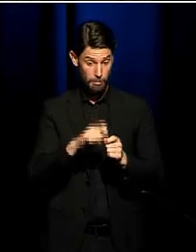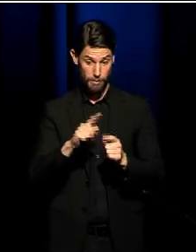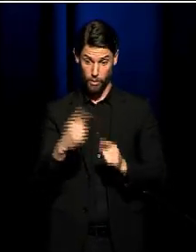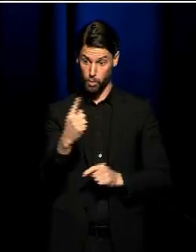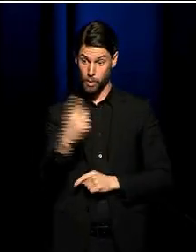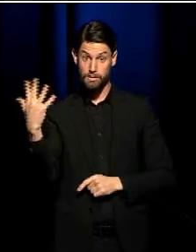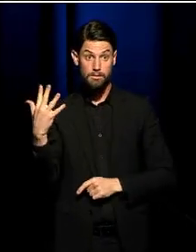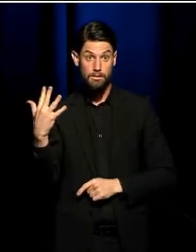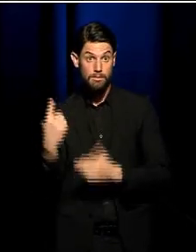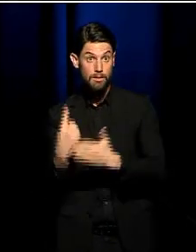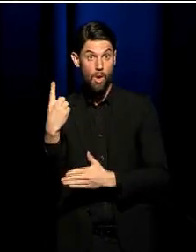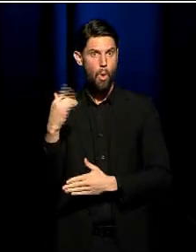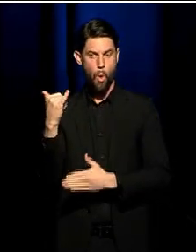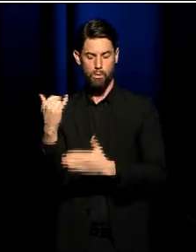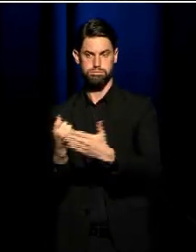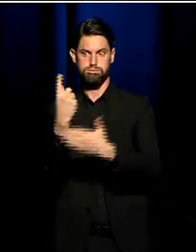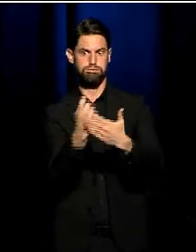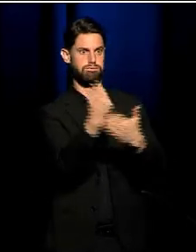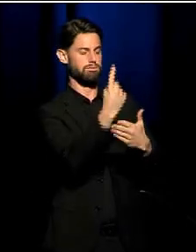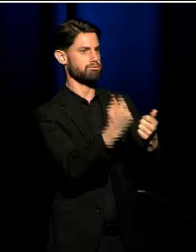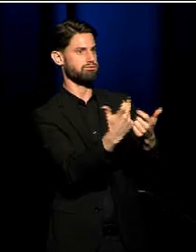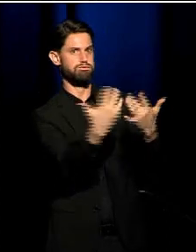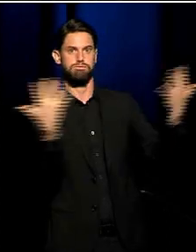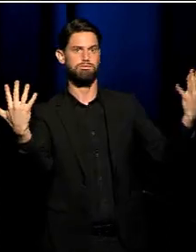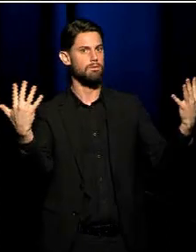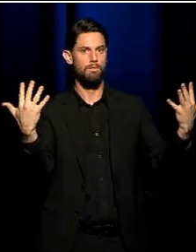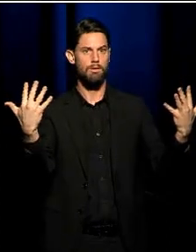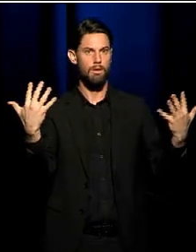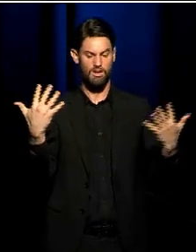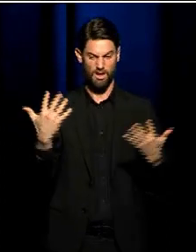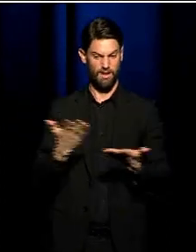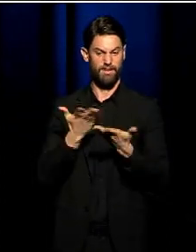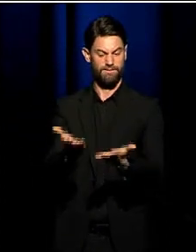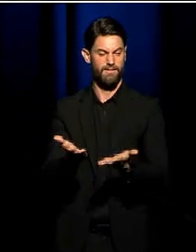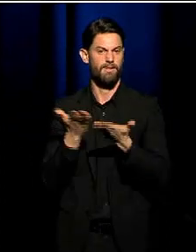systemic issue that involves depriving a person with disability of the basic